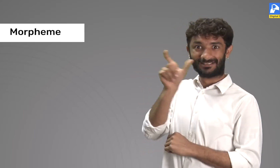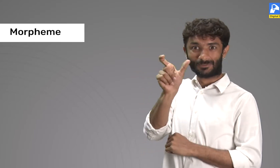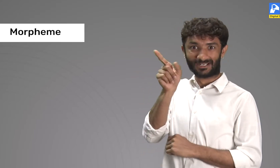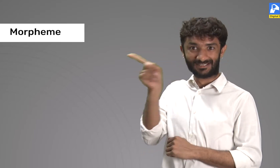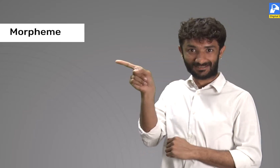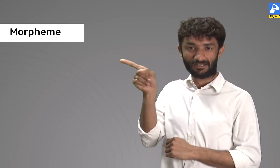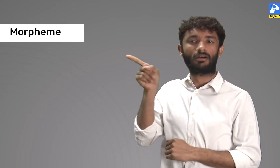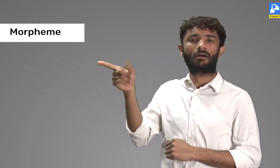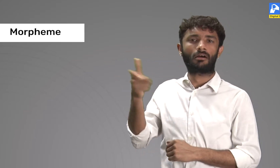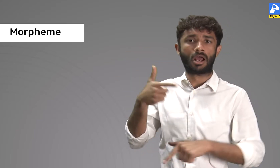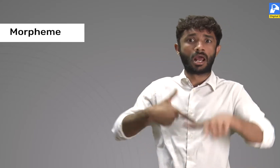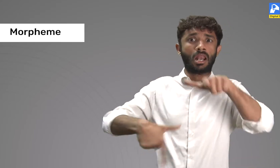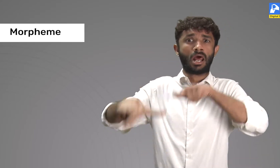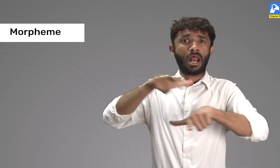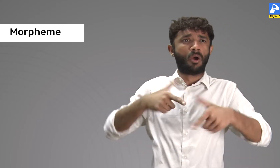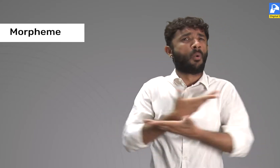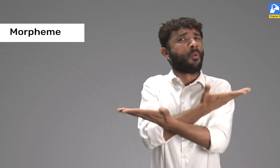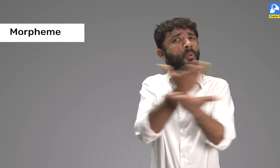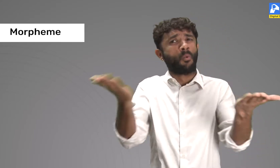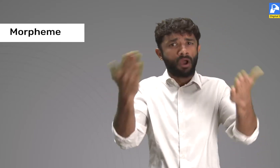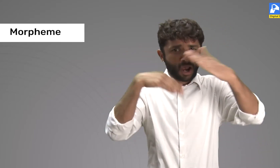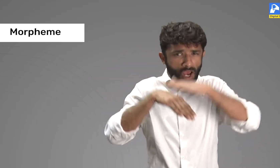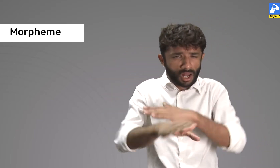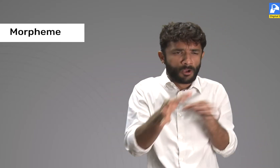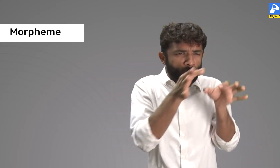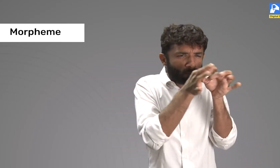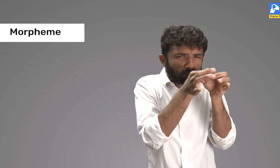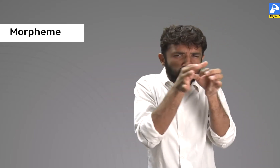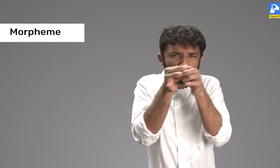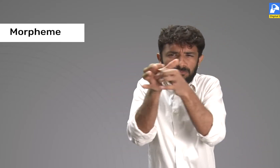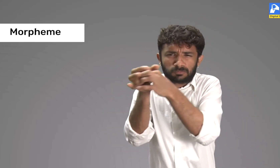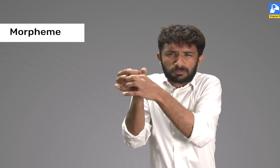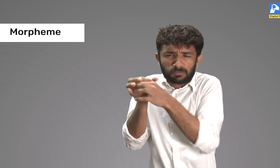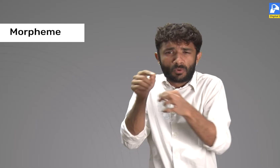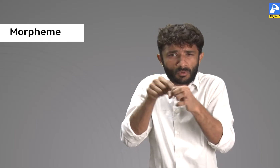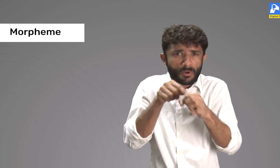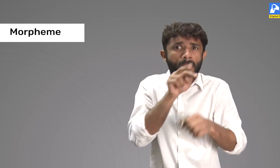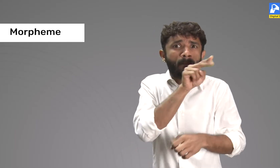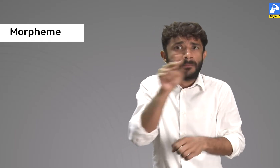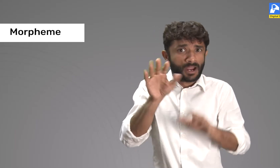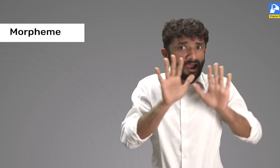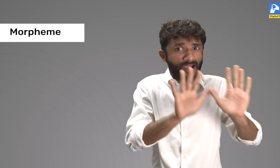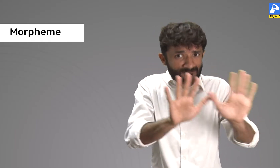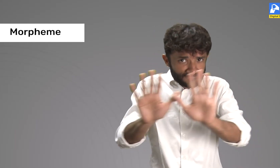Morpheme - In any language, a morpheme is the smallest meaningful unit.